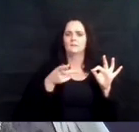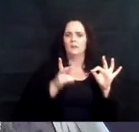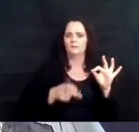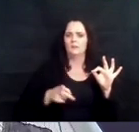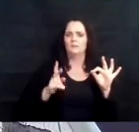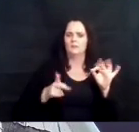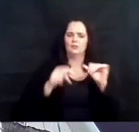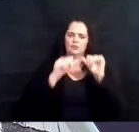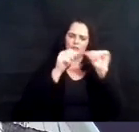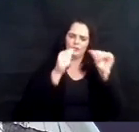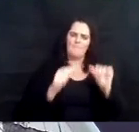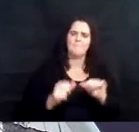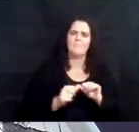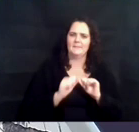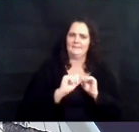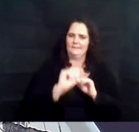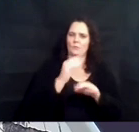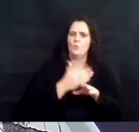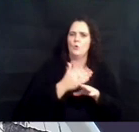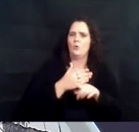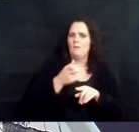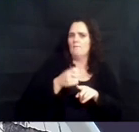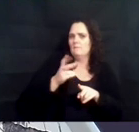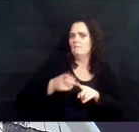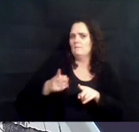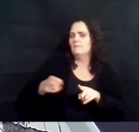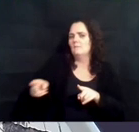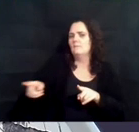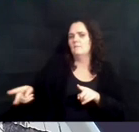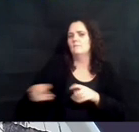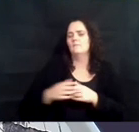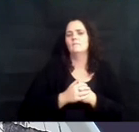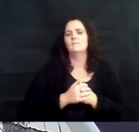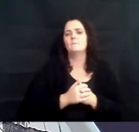And we are going to use a couple of these motifs today, we're going to use